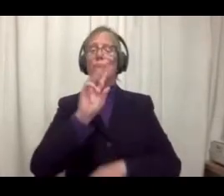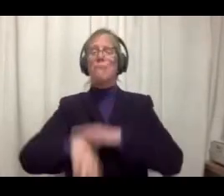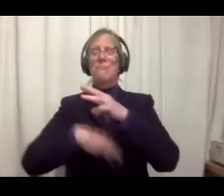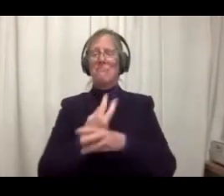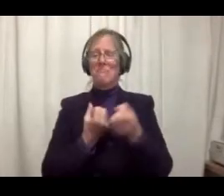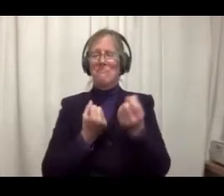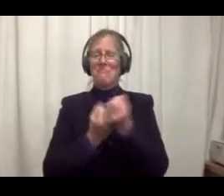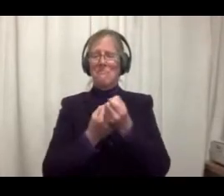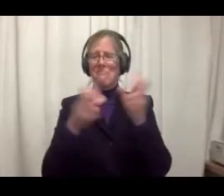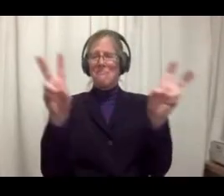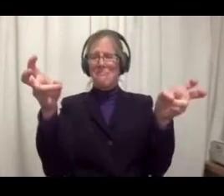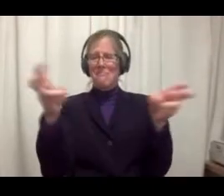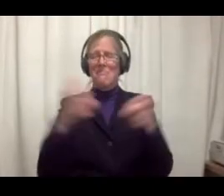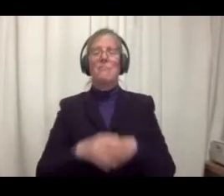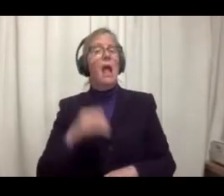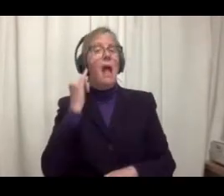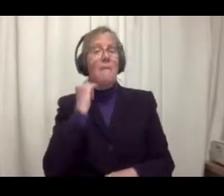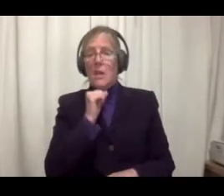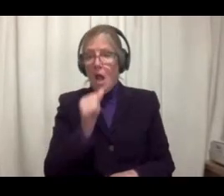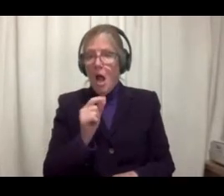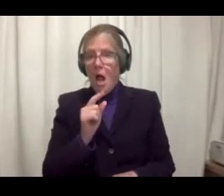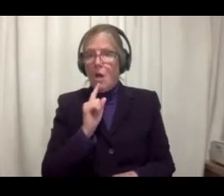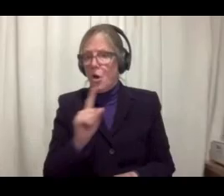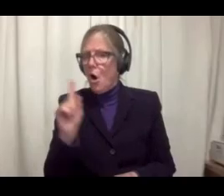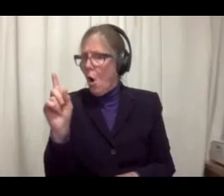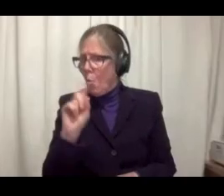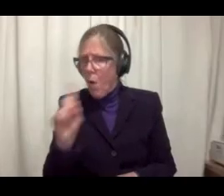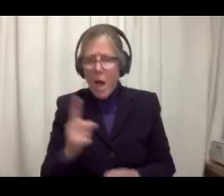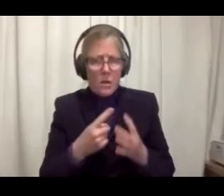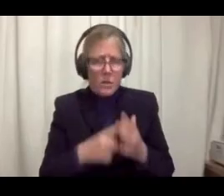start or what to look for—don’t worry. We can help with that too.